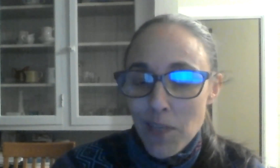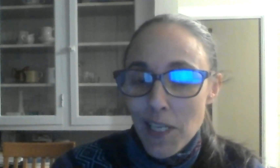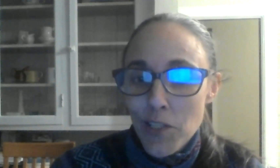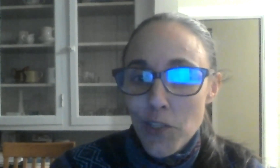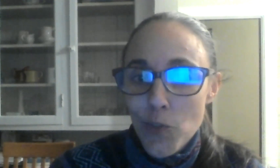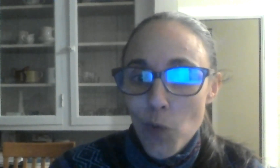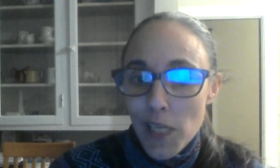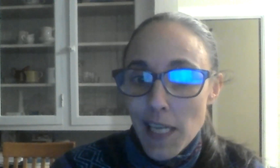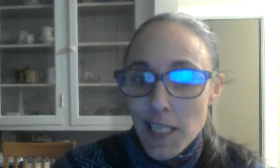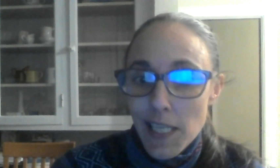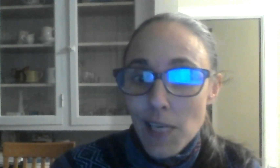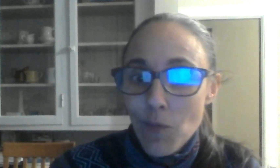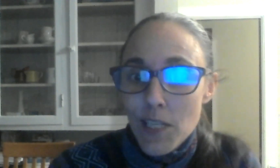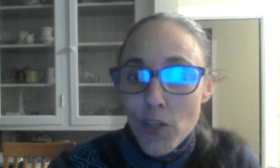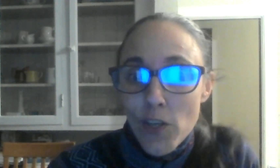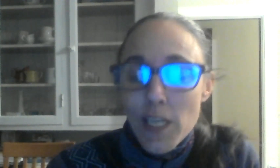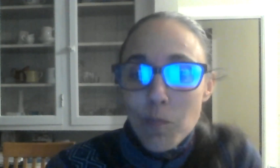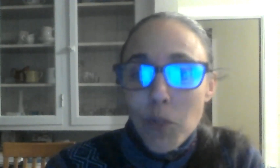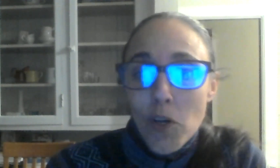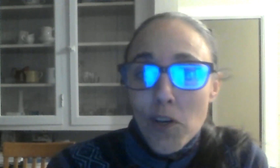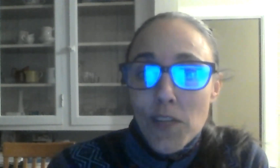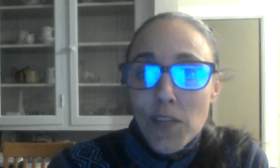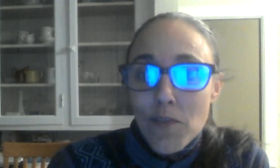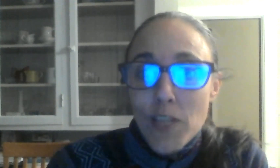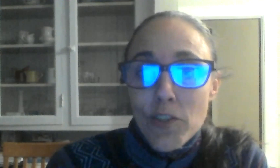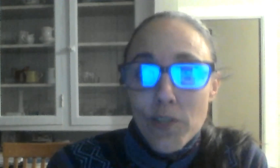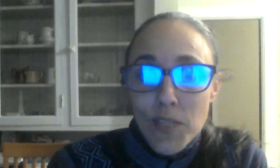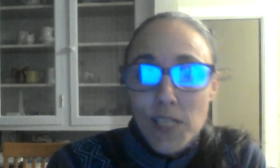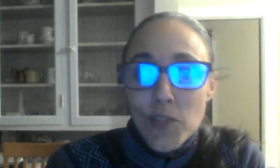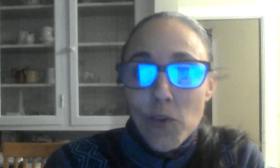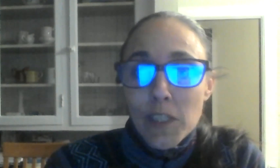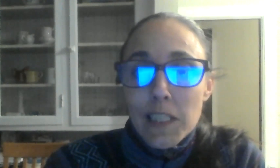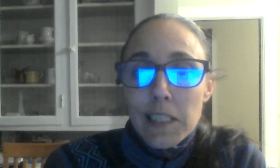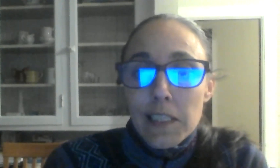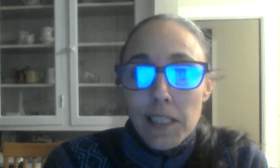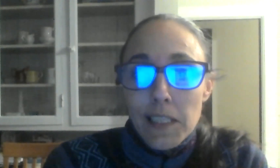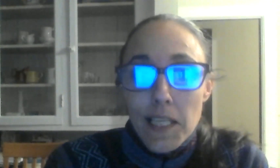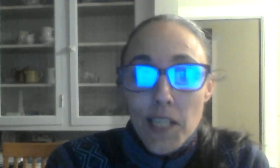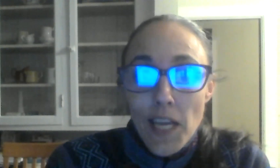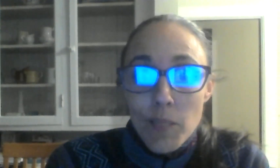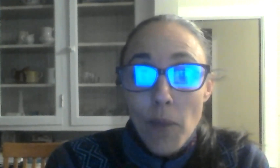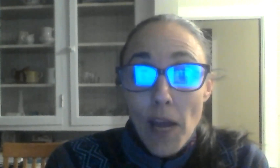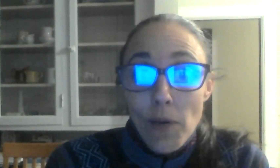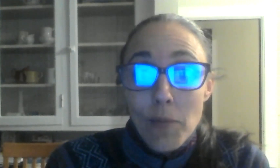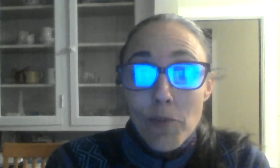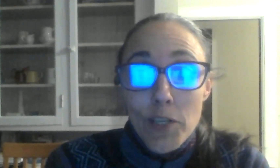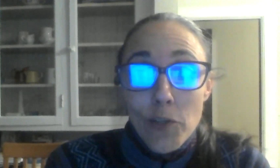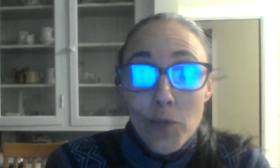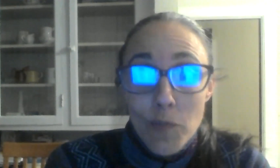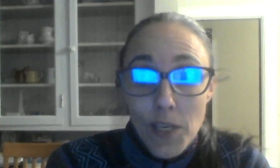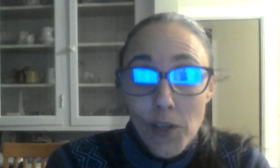in 2018 when he started his blog "The Adventures of Cecil." He is an aspiring professional speaker